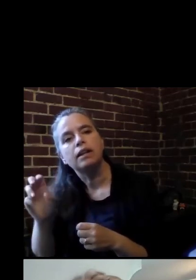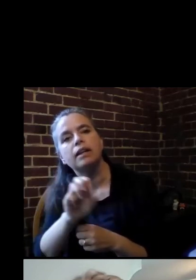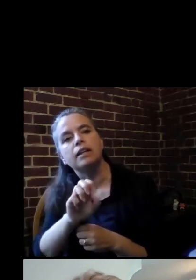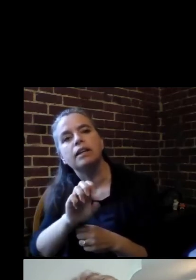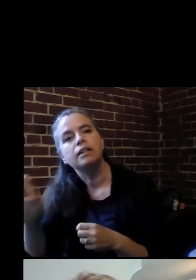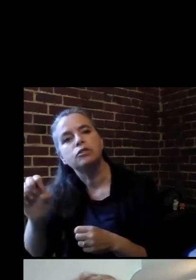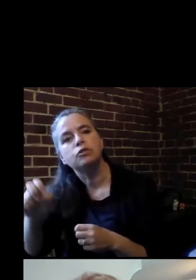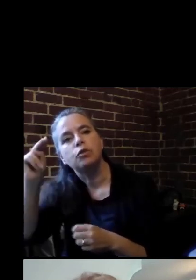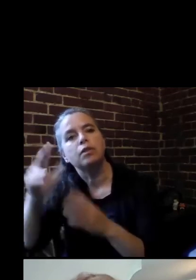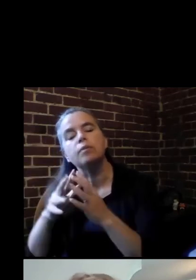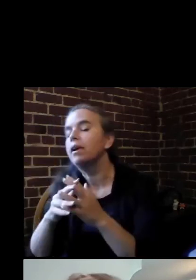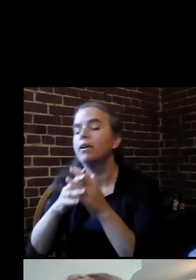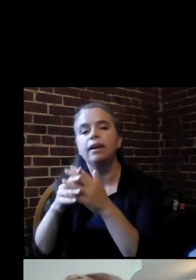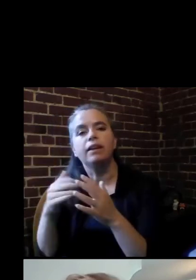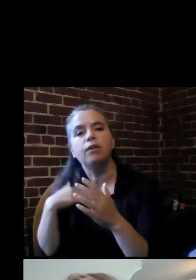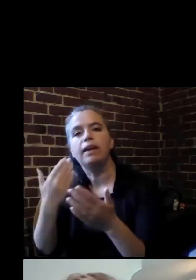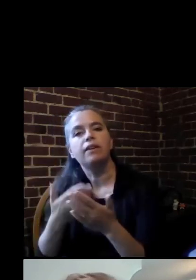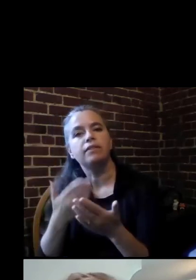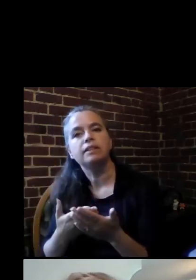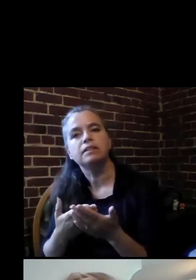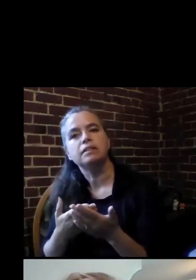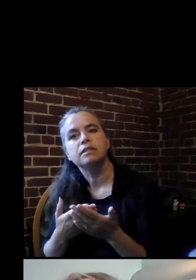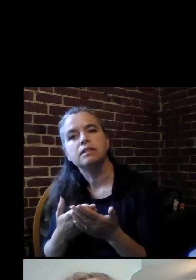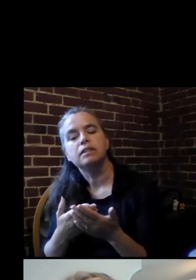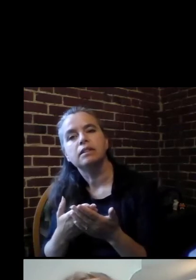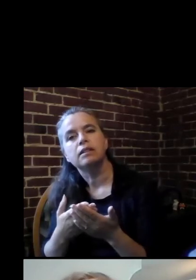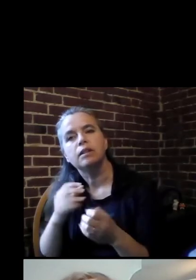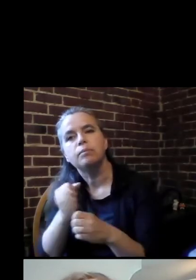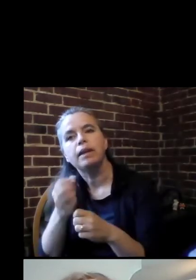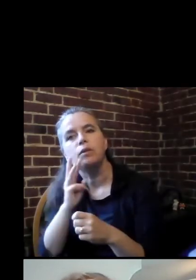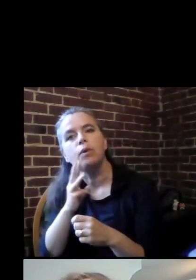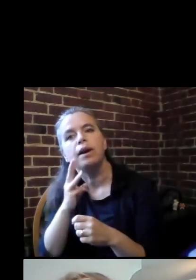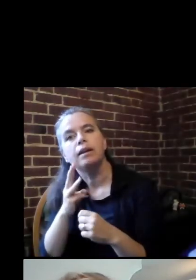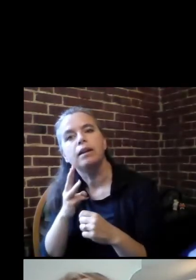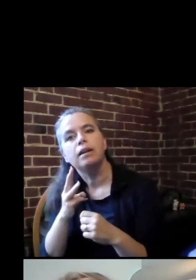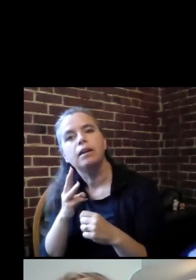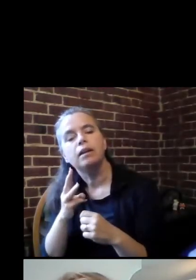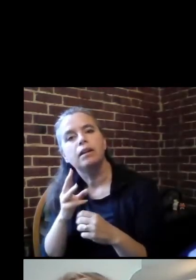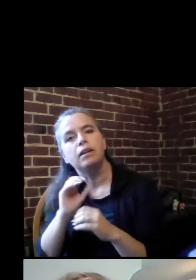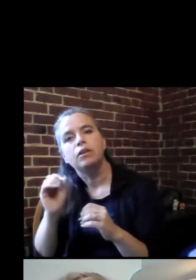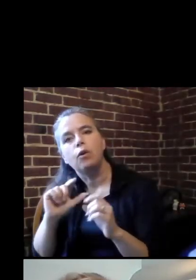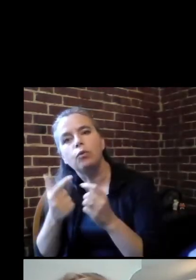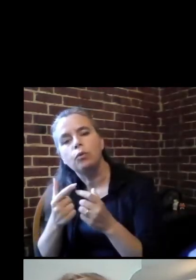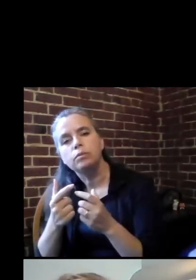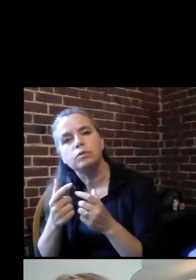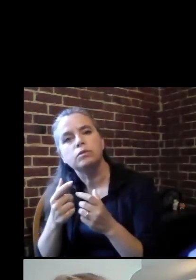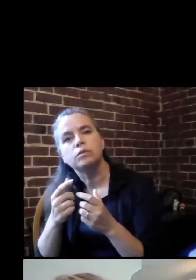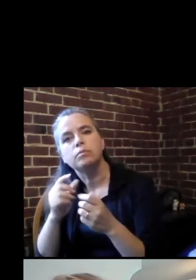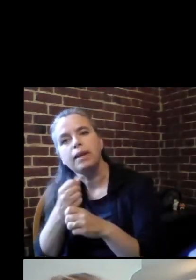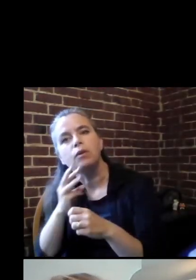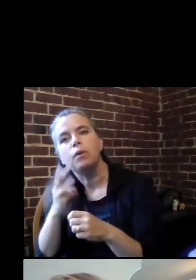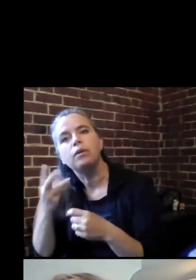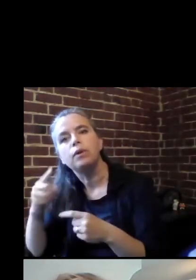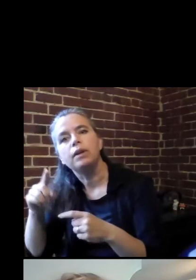They weren't -- no groups were really doing it when Europeans arrived. There's no records of that.